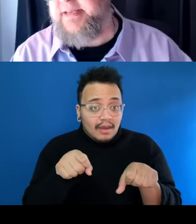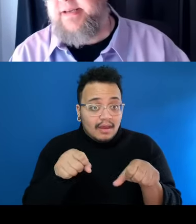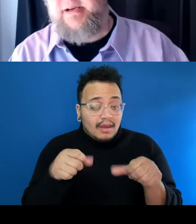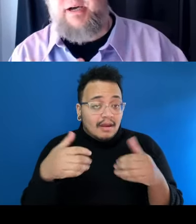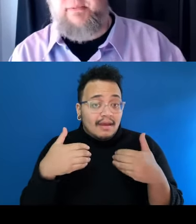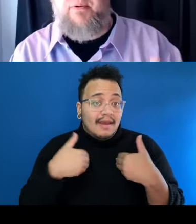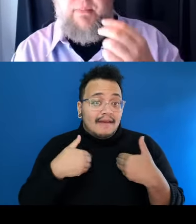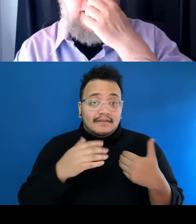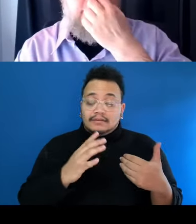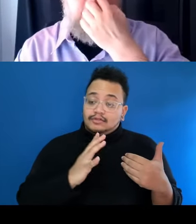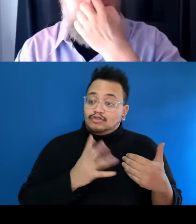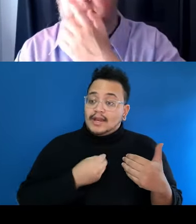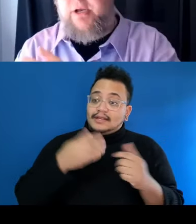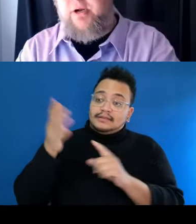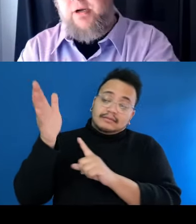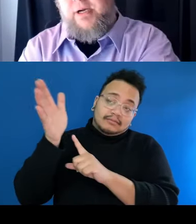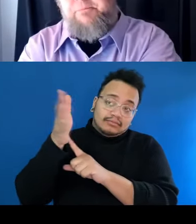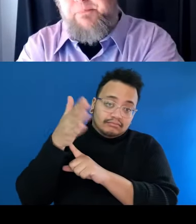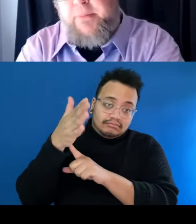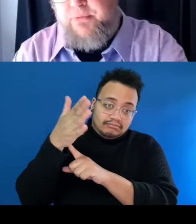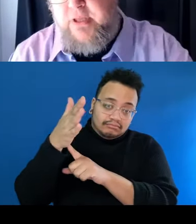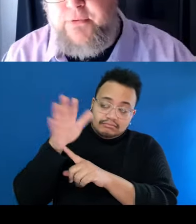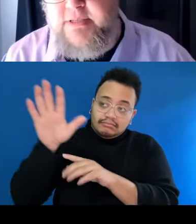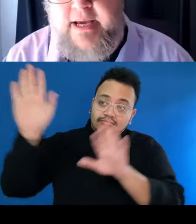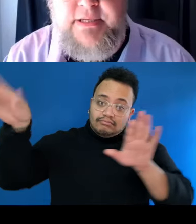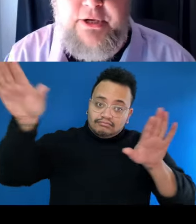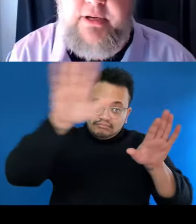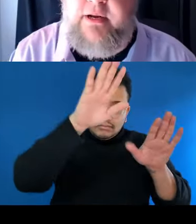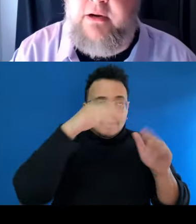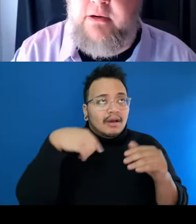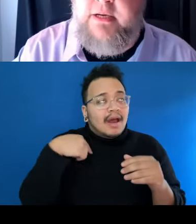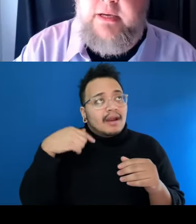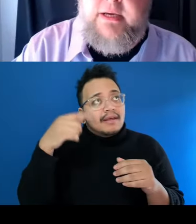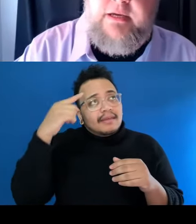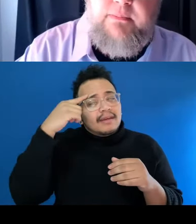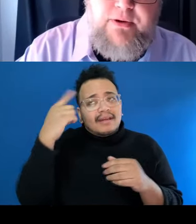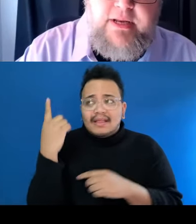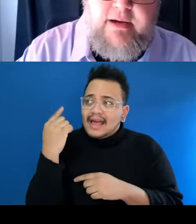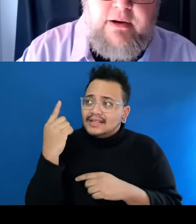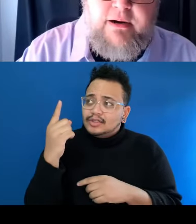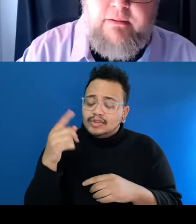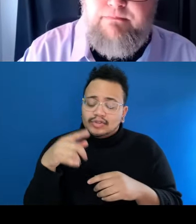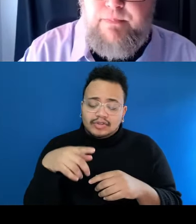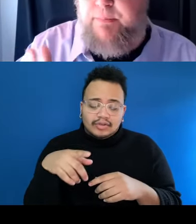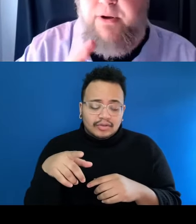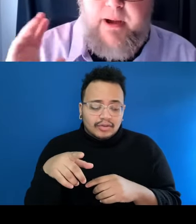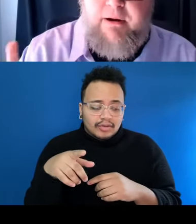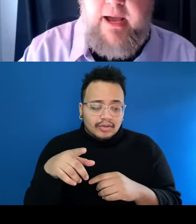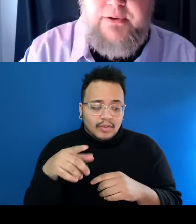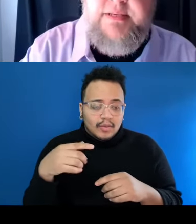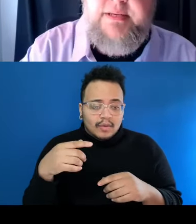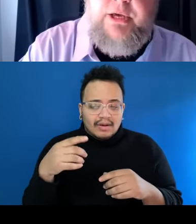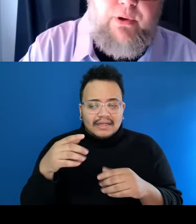And I'm reminded this time of year, I believe it was last year in our community, our community by our house.